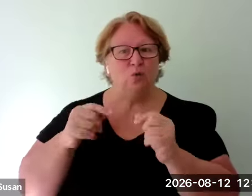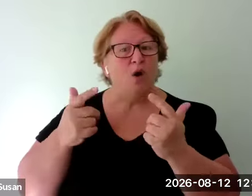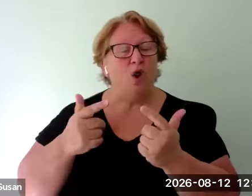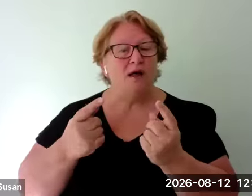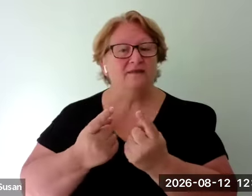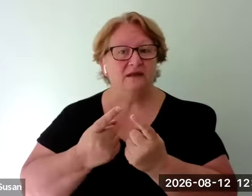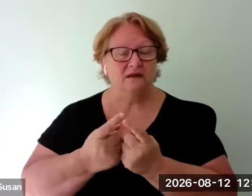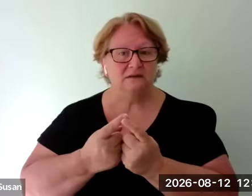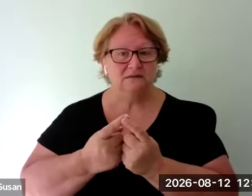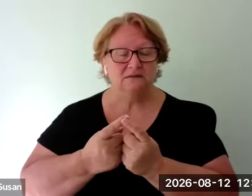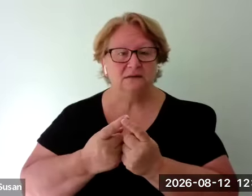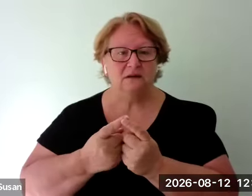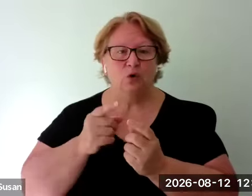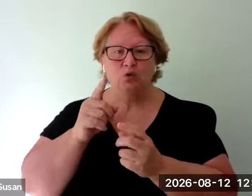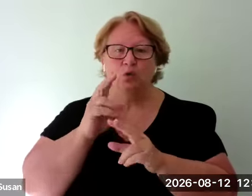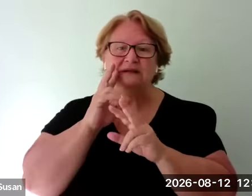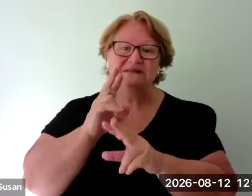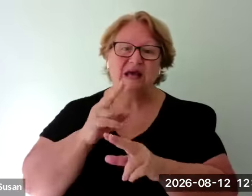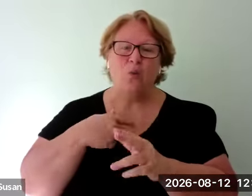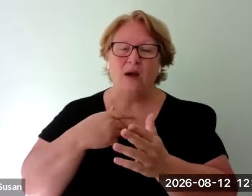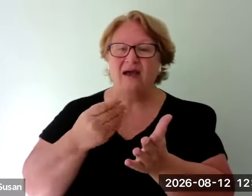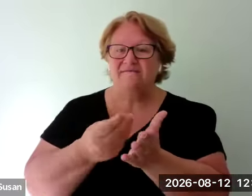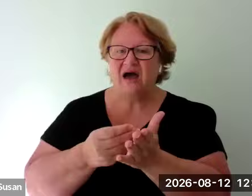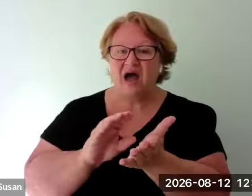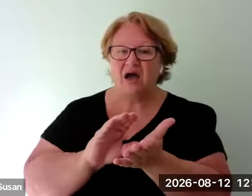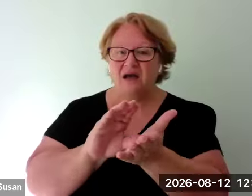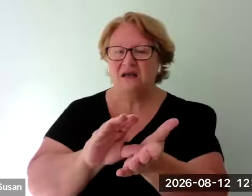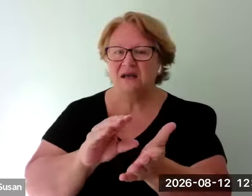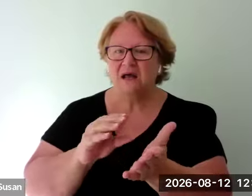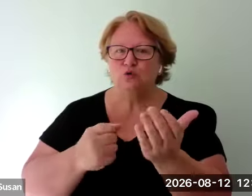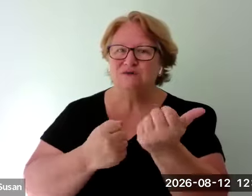Disability Research Partnership, the NDRP is an independent organisation. We do a lot of things. So